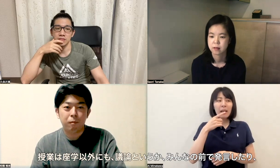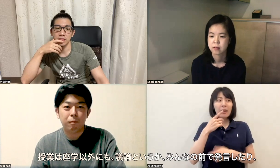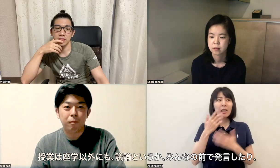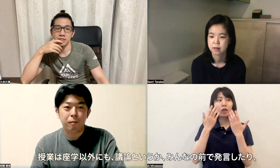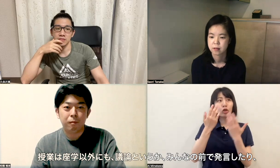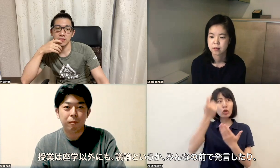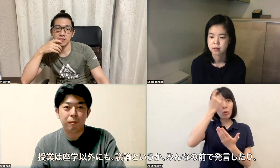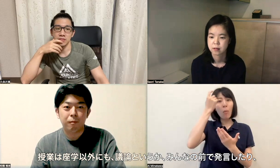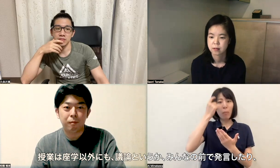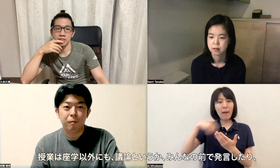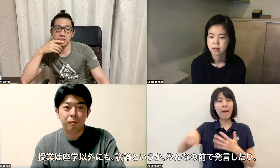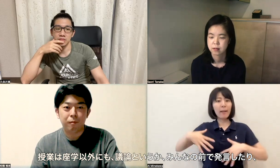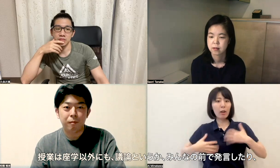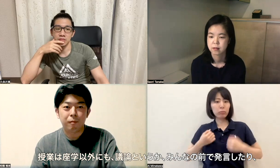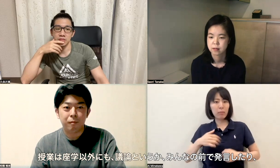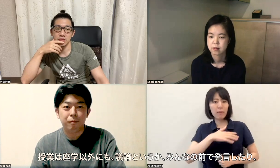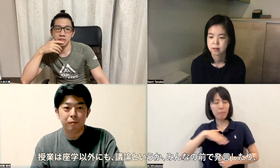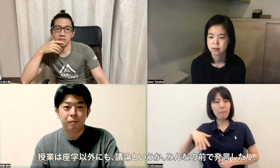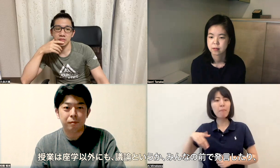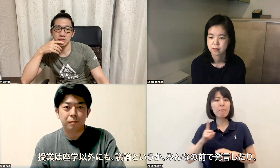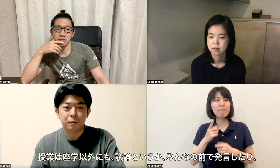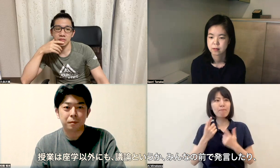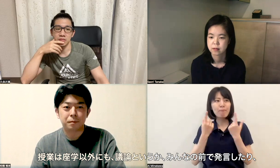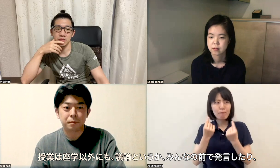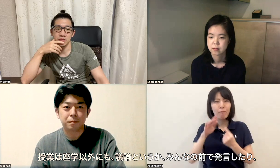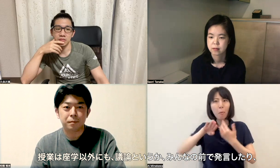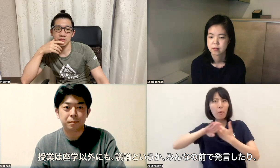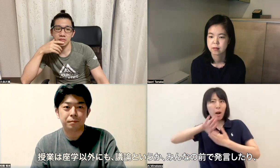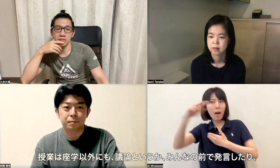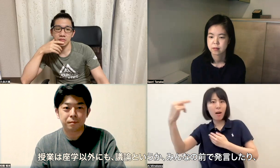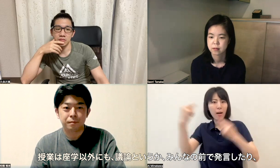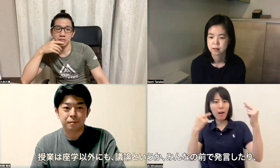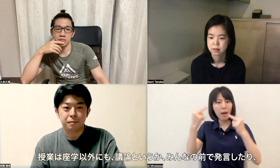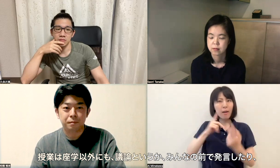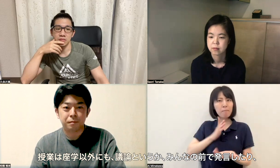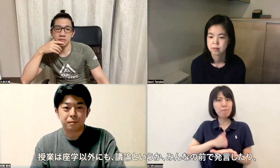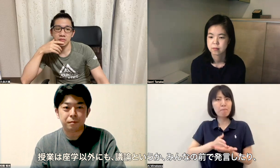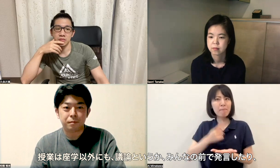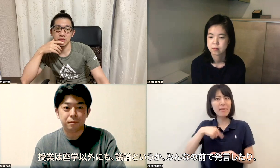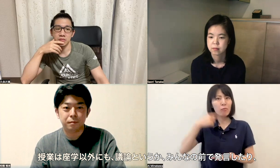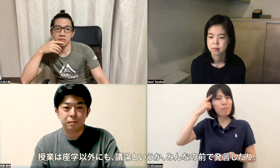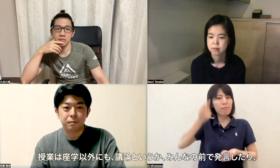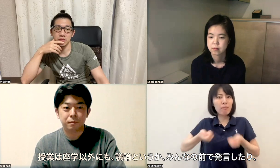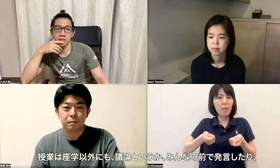When we have a presentation time in front of everyone,